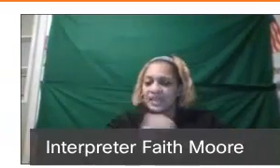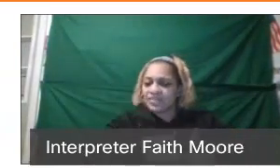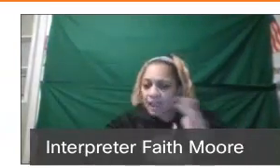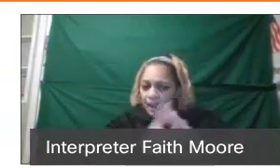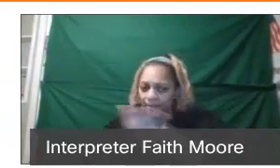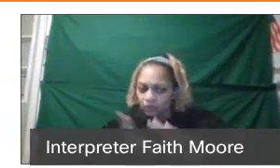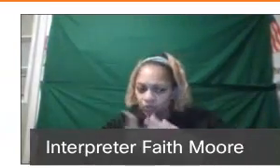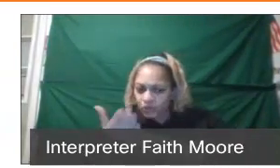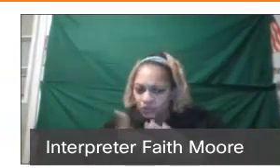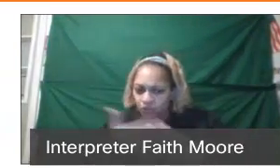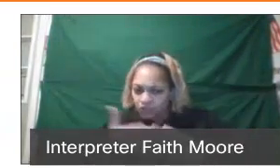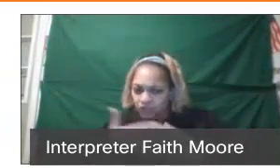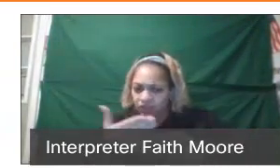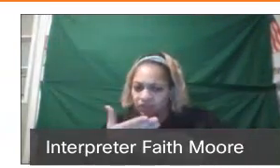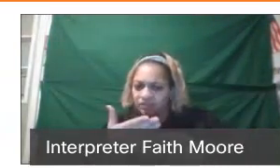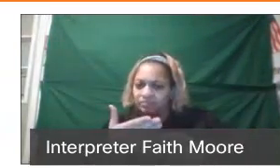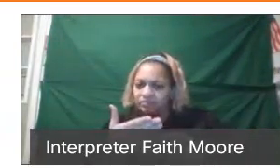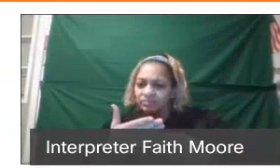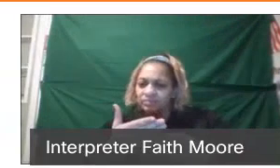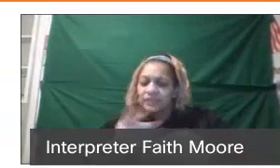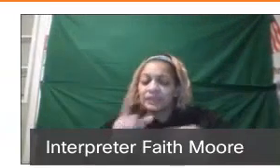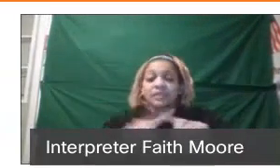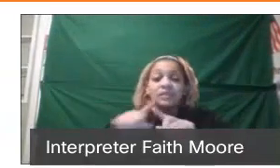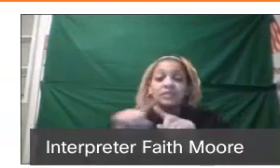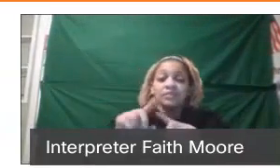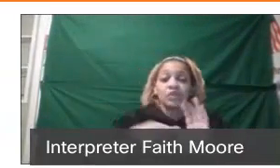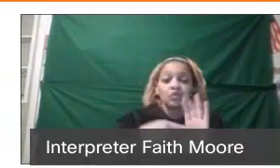Like, the different phases and what the.